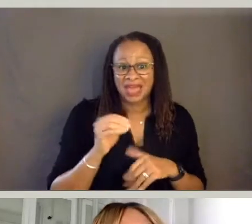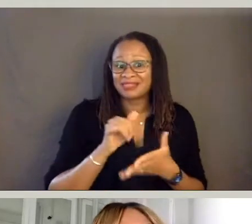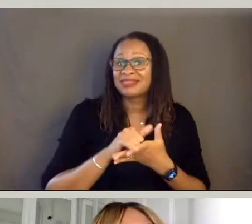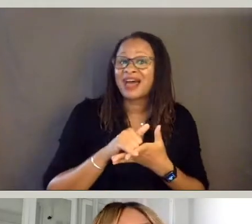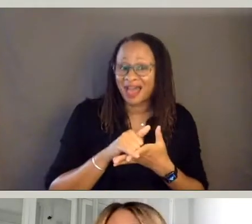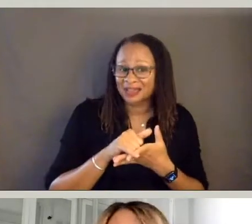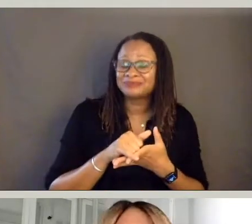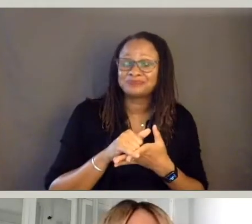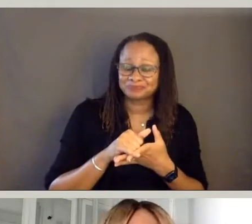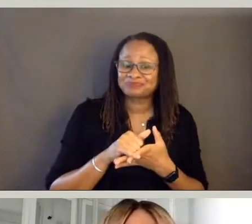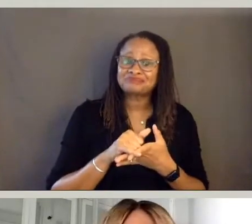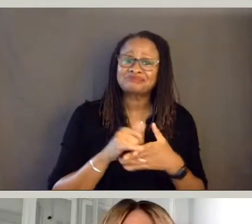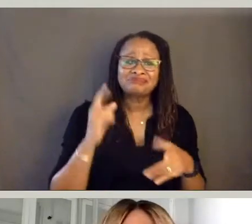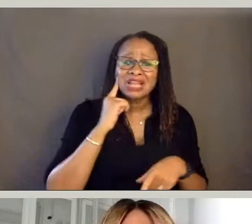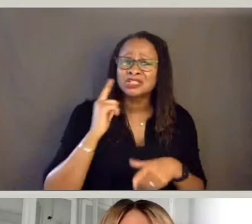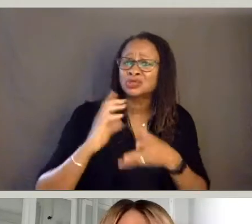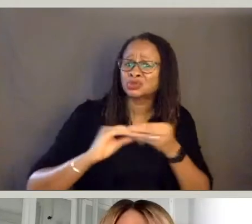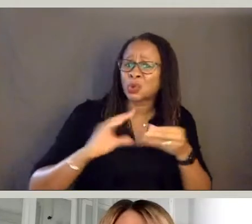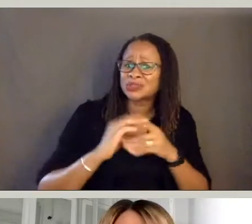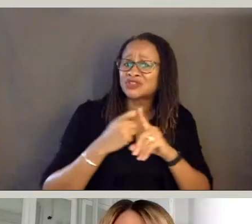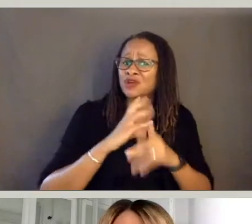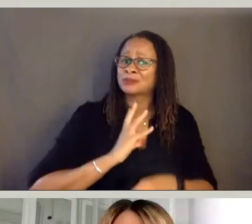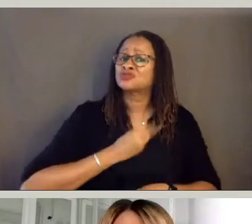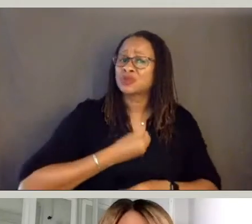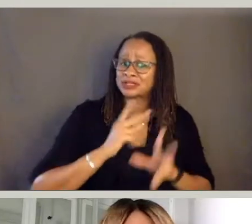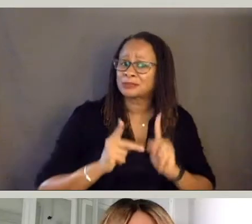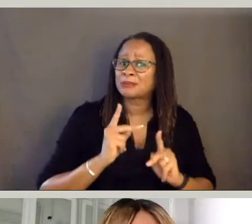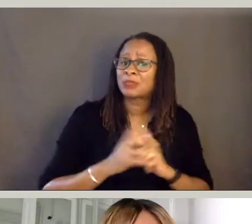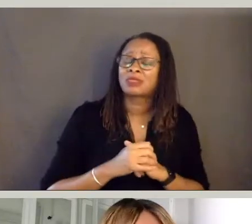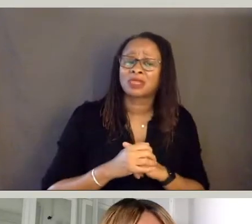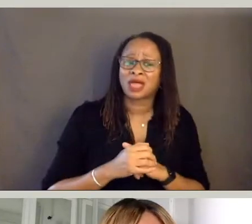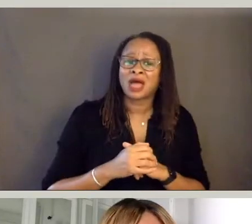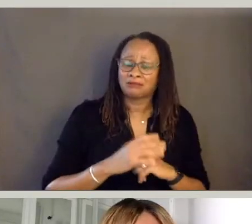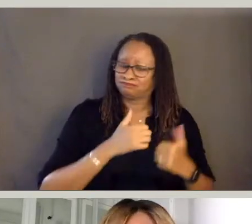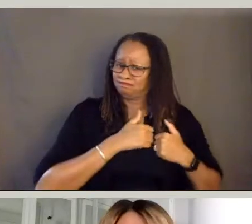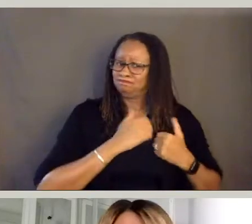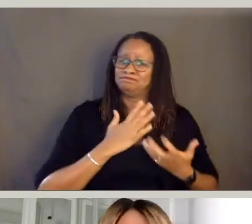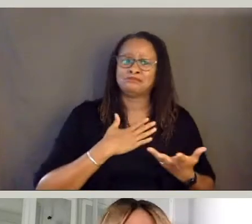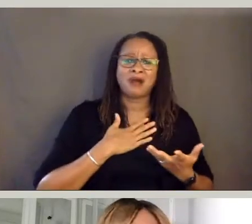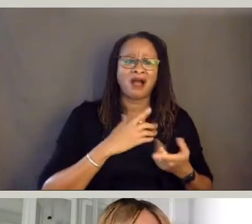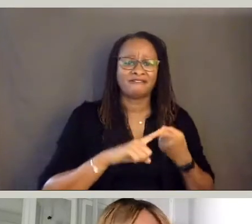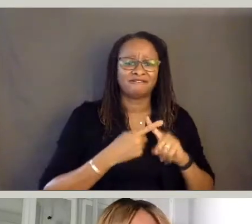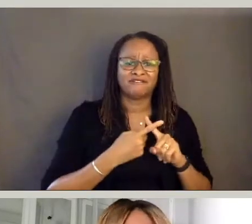And I'm hearing stories from trans folks, right? A dear friend of mine recently did a project,